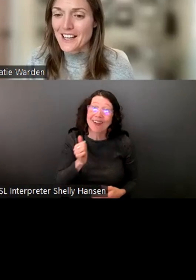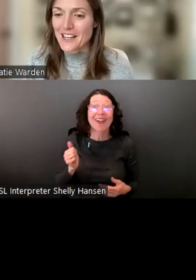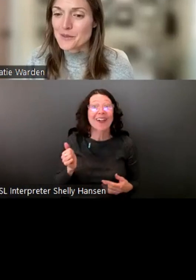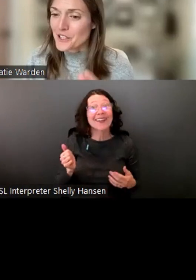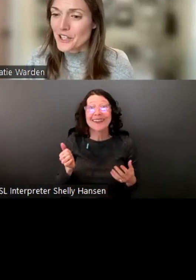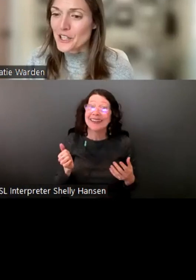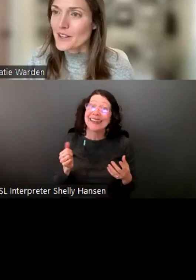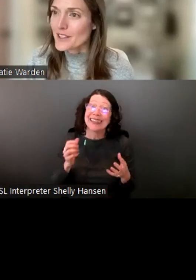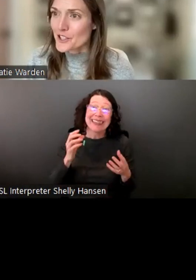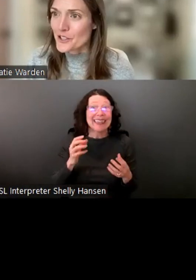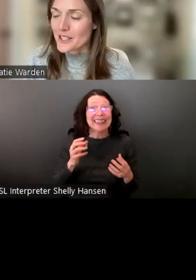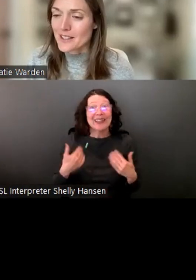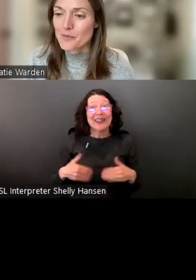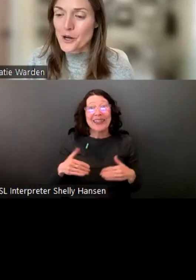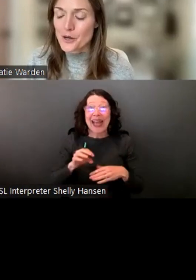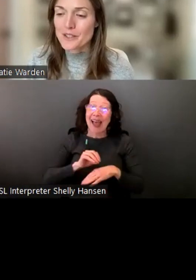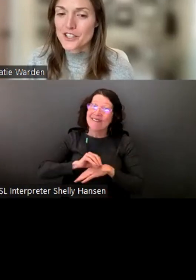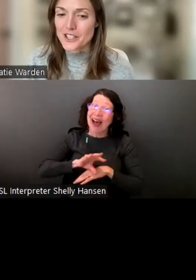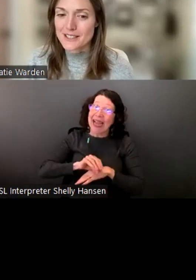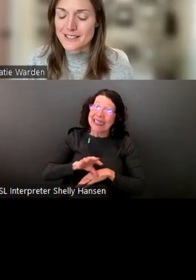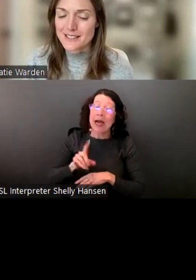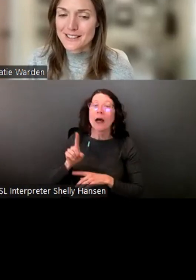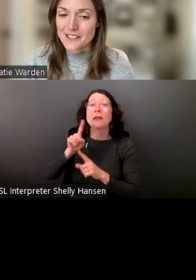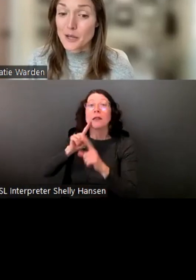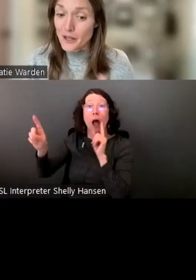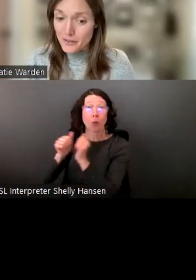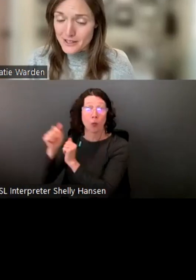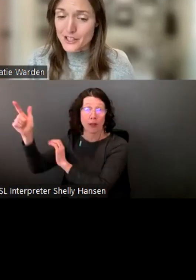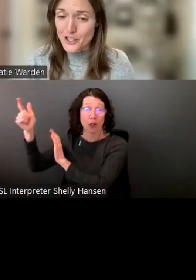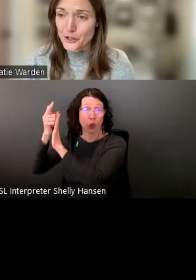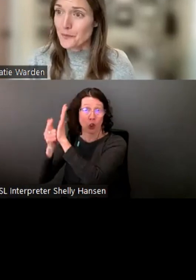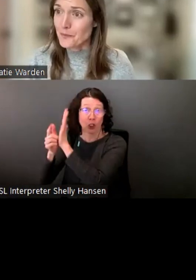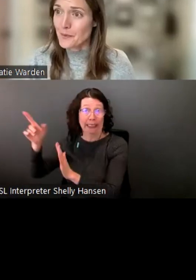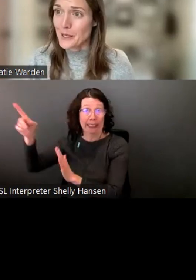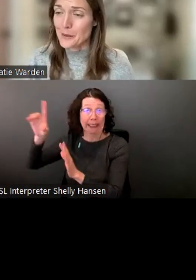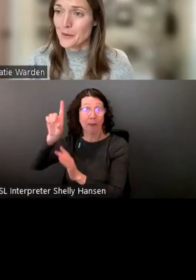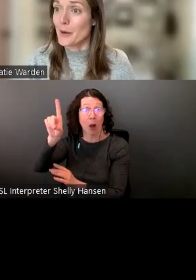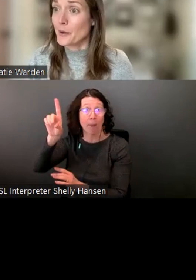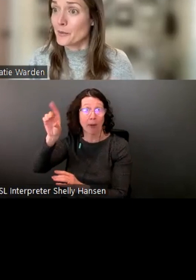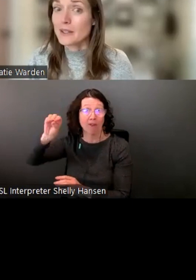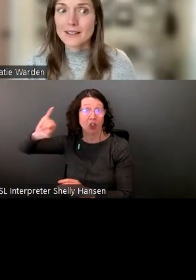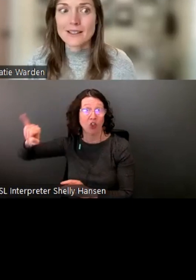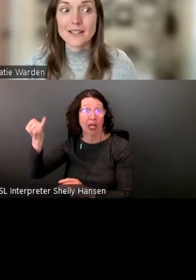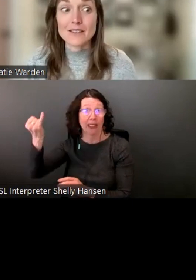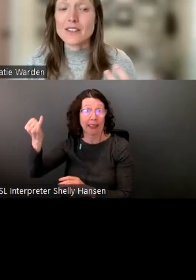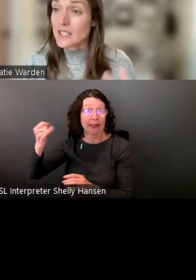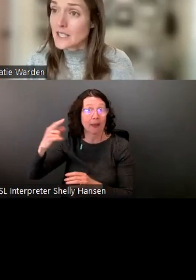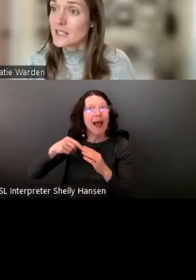I was talking with an attorney at the Department of Justice about this issue, about the need